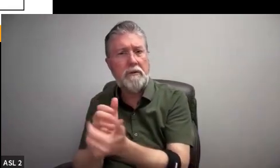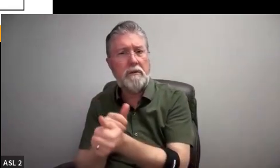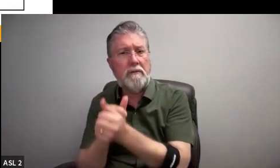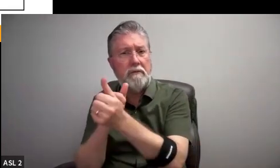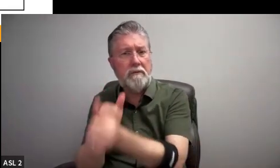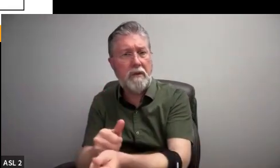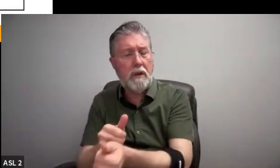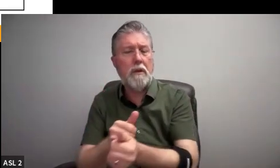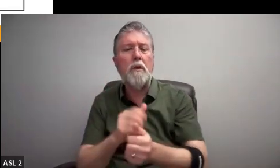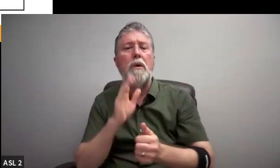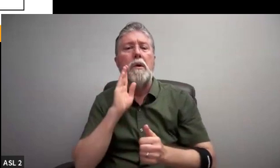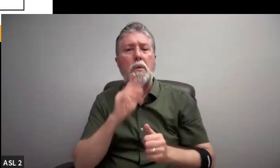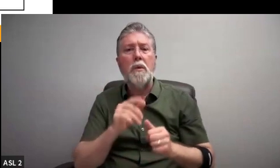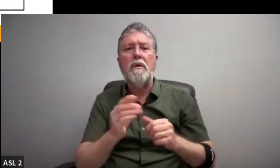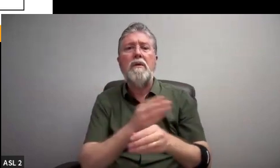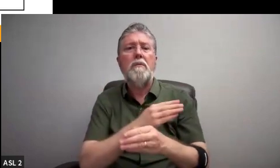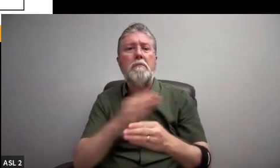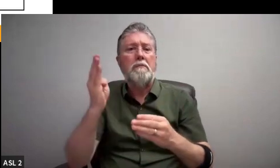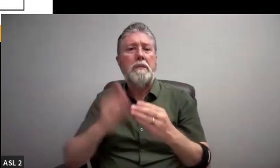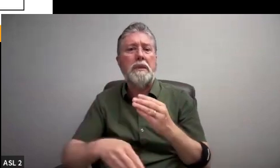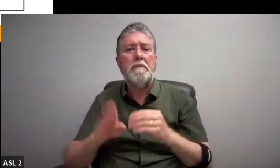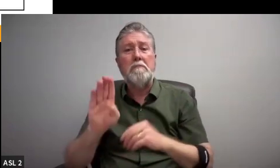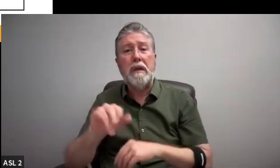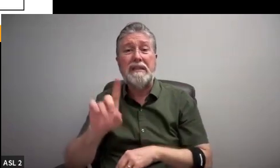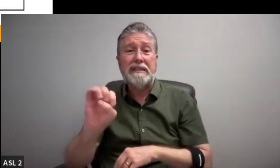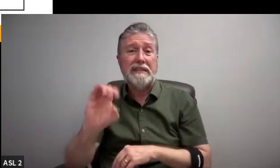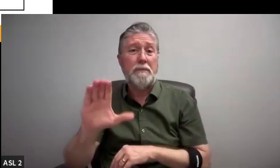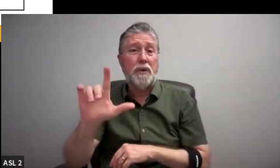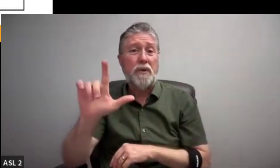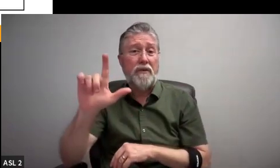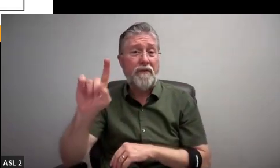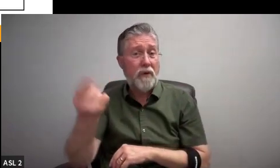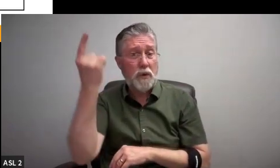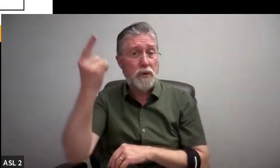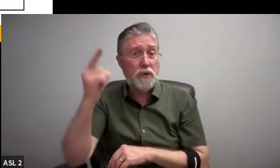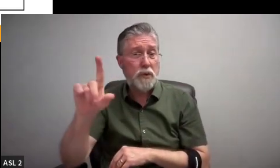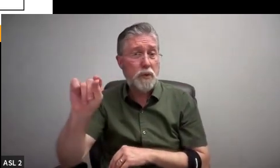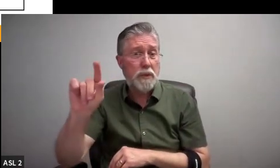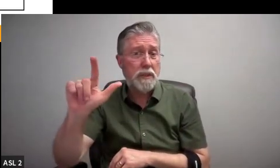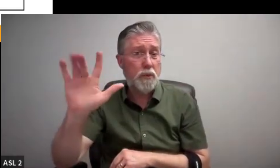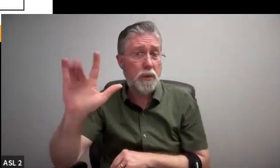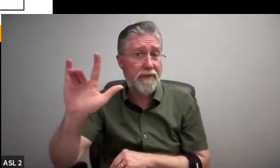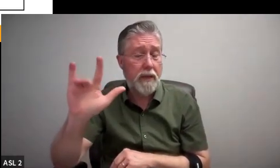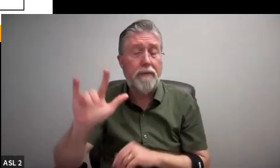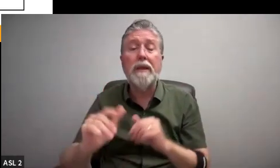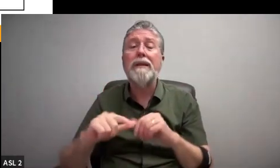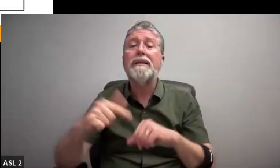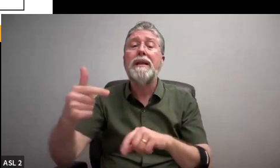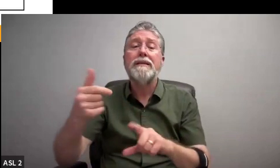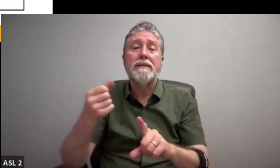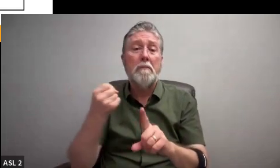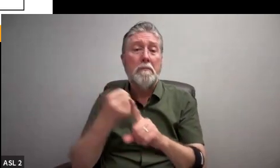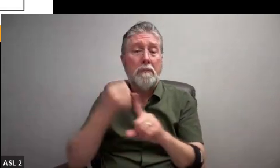complete this work by December 1st of 2025. Their next major milestone here is that they're going to